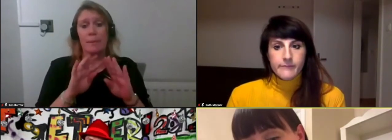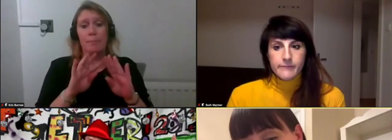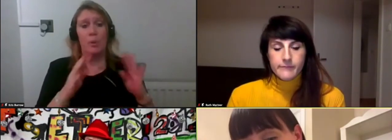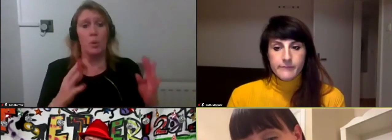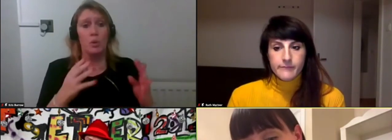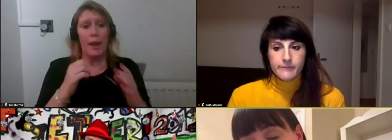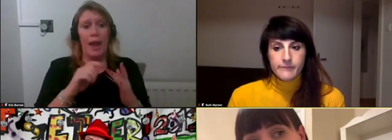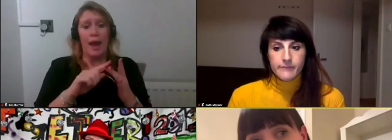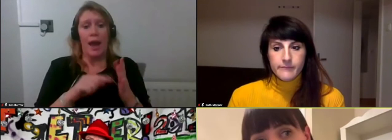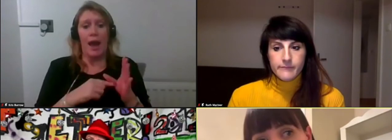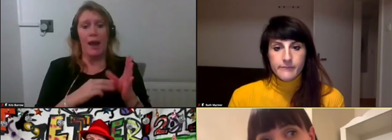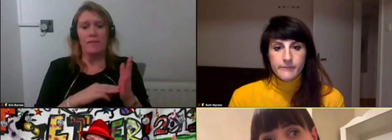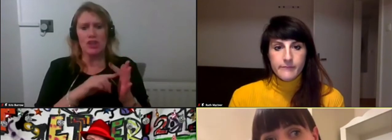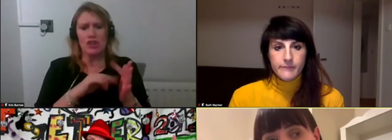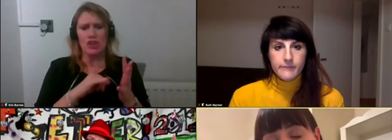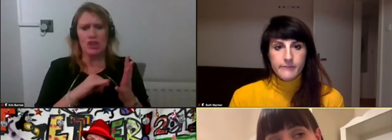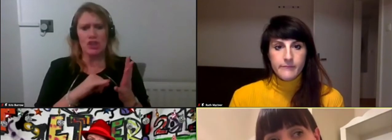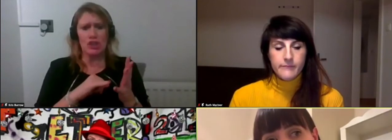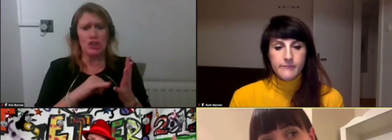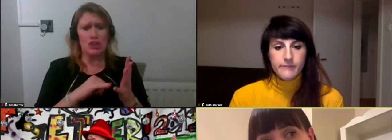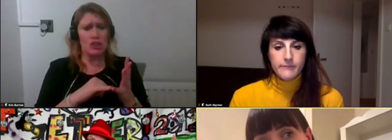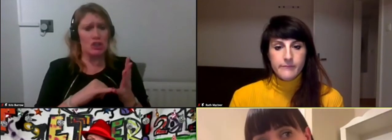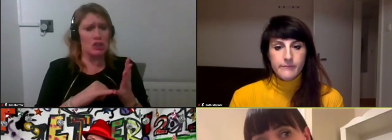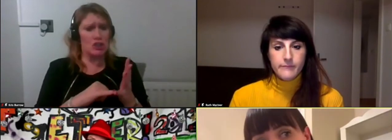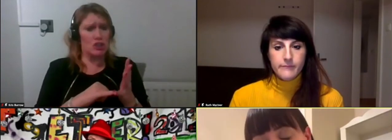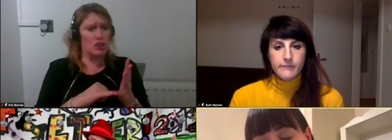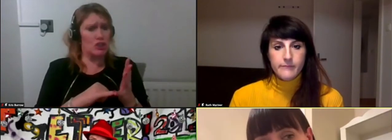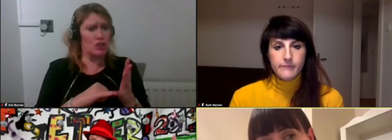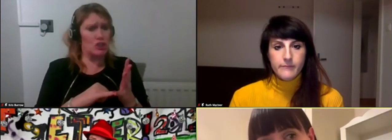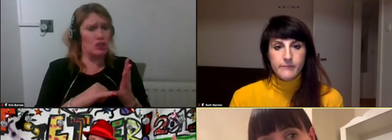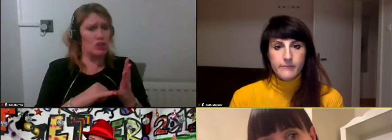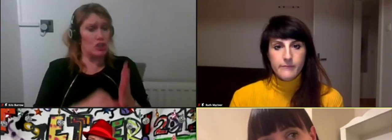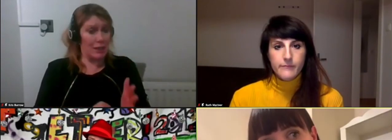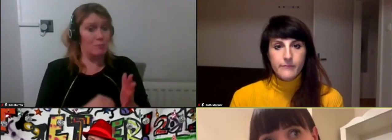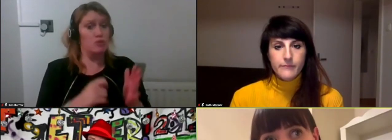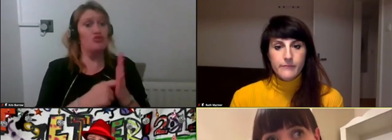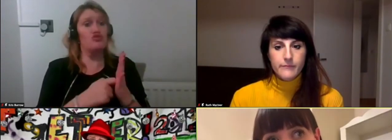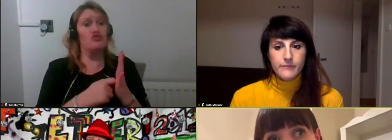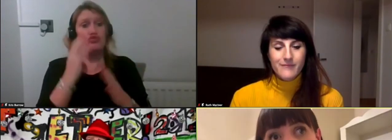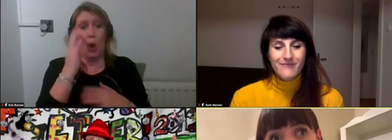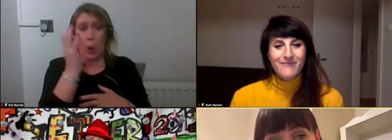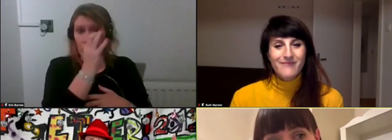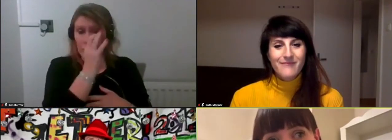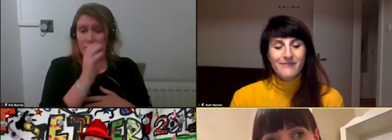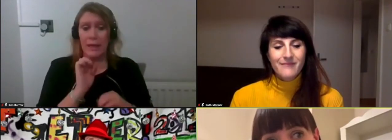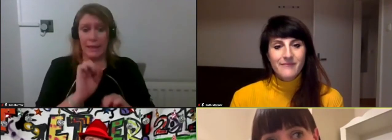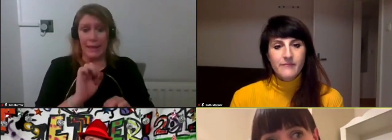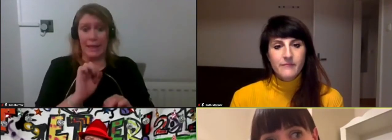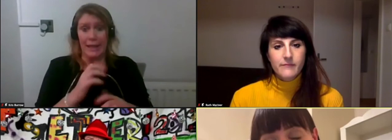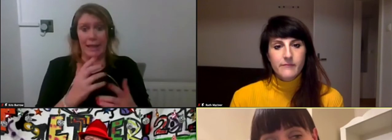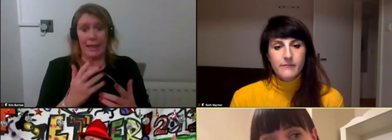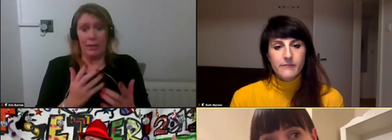conducted with us, and two years ago conducted with special Proms, so he's currently agent of change down at